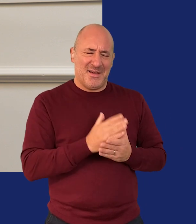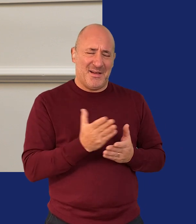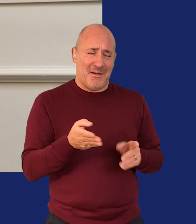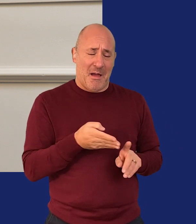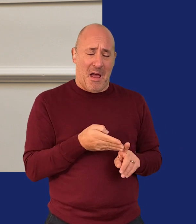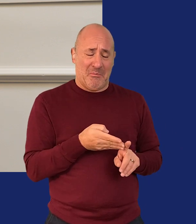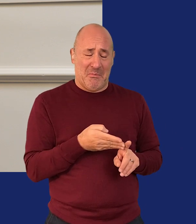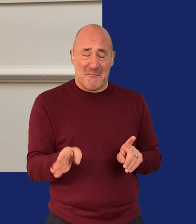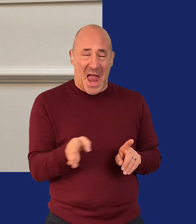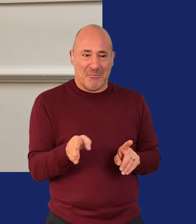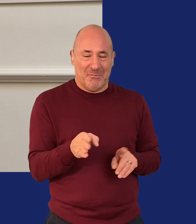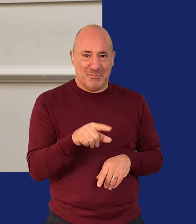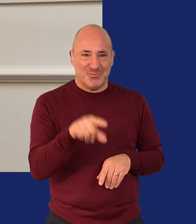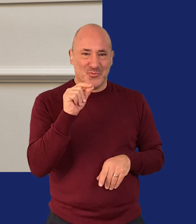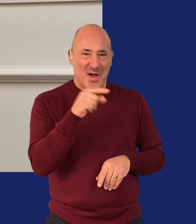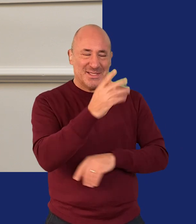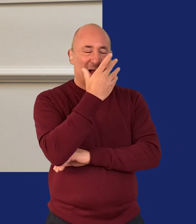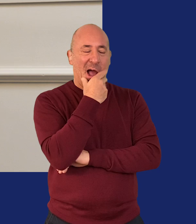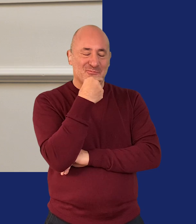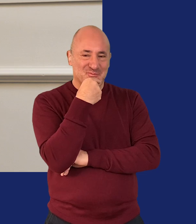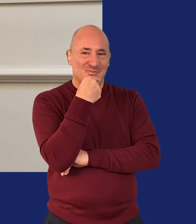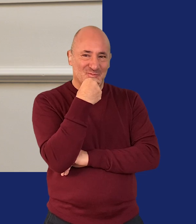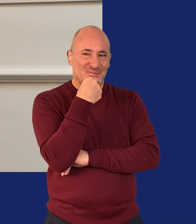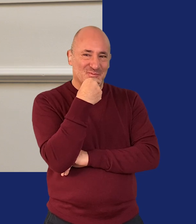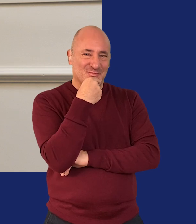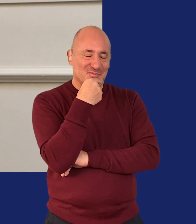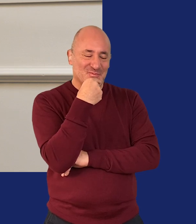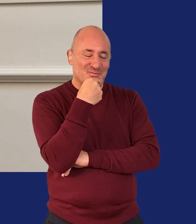say that Frozen 2 was a very, very